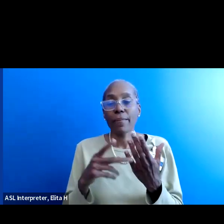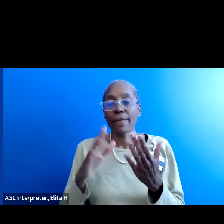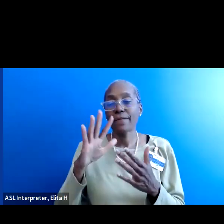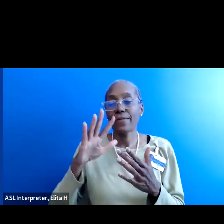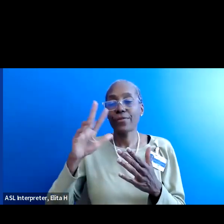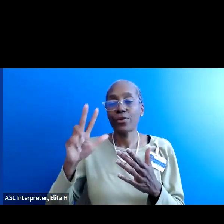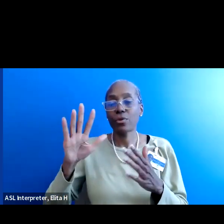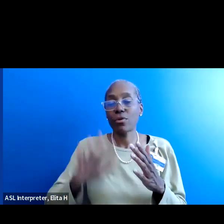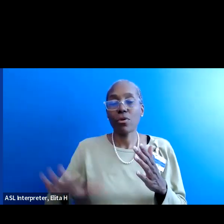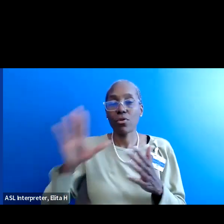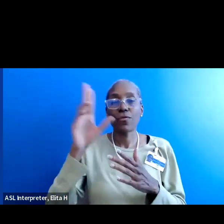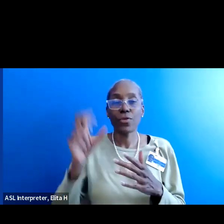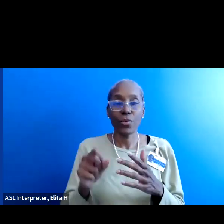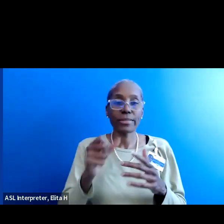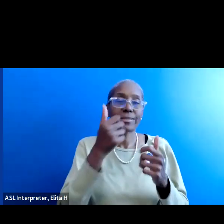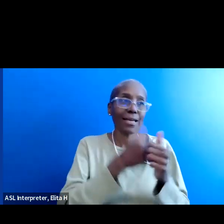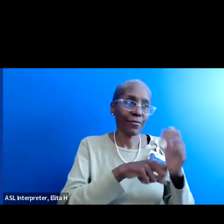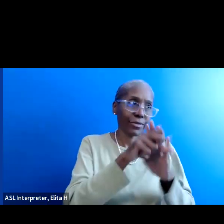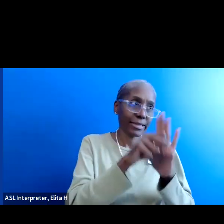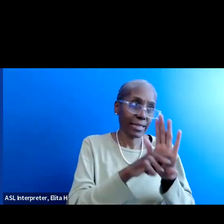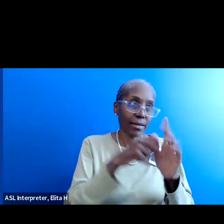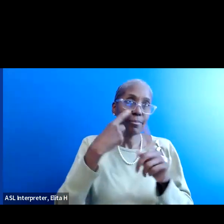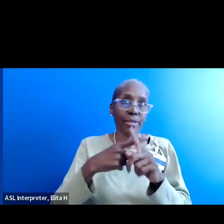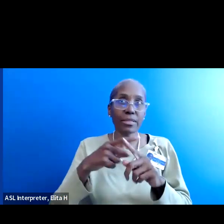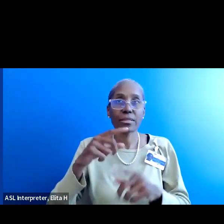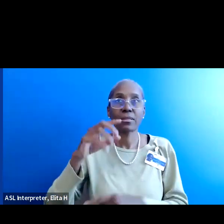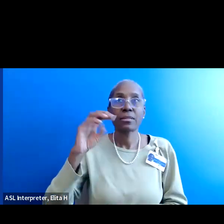So that's each state and all the NBC and the territories.